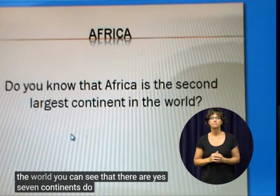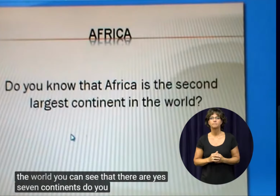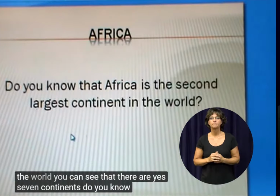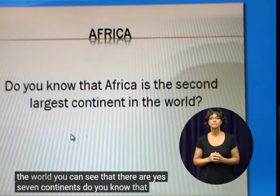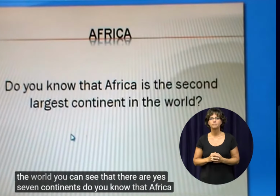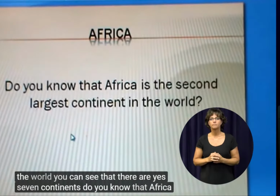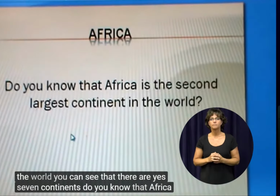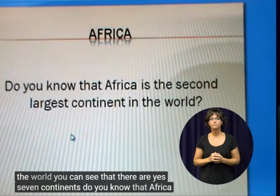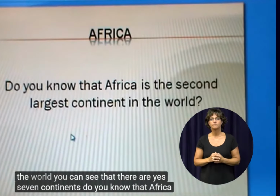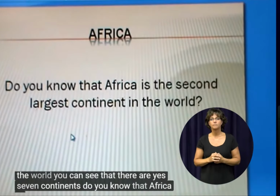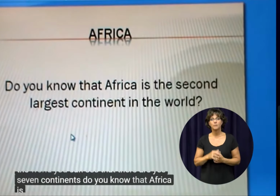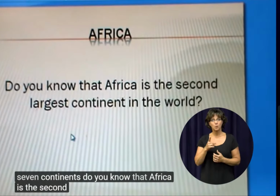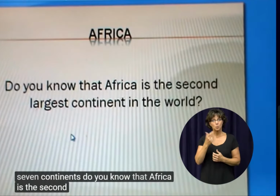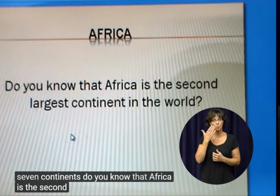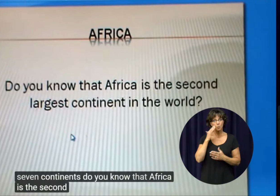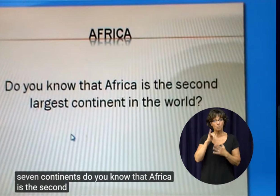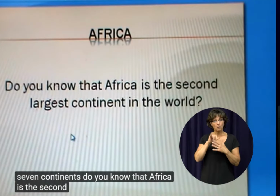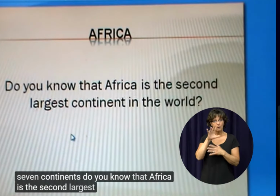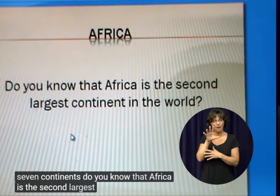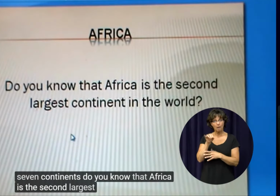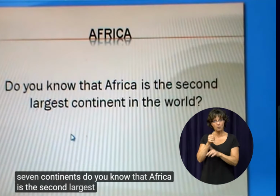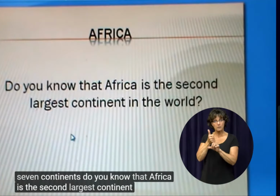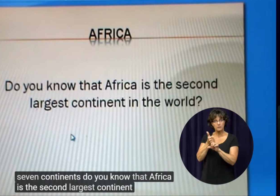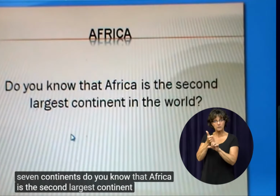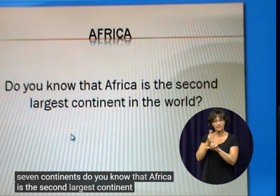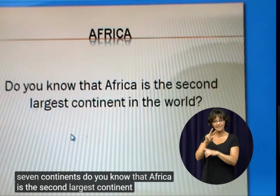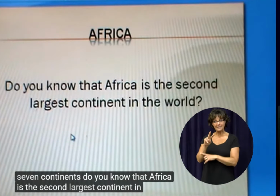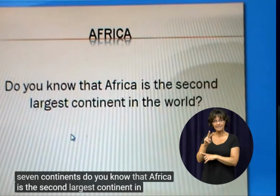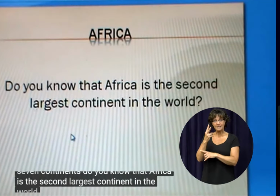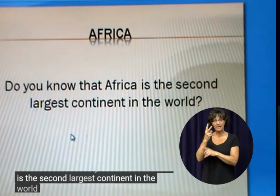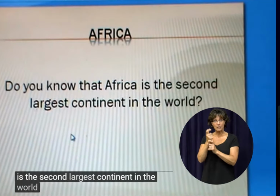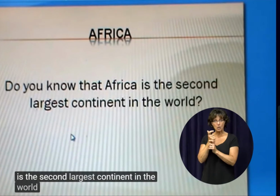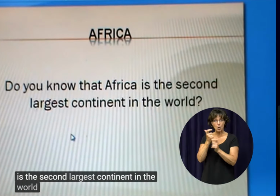Do you know that Africa is the second largest continent in the world?